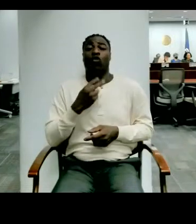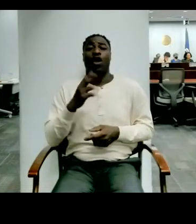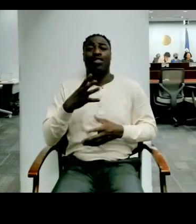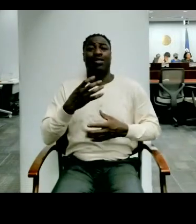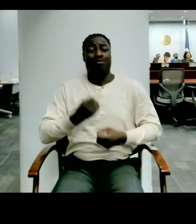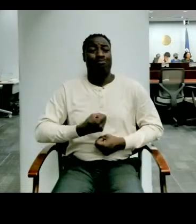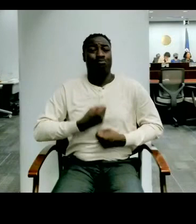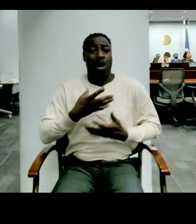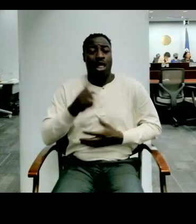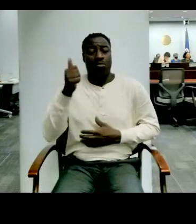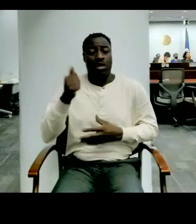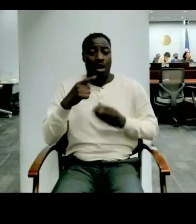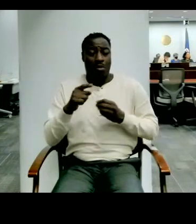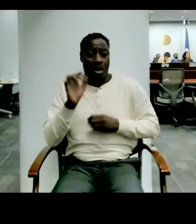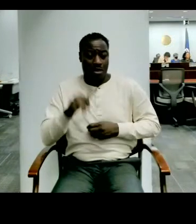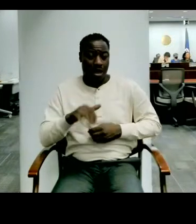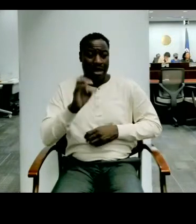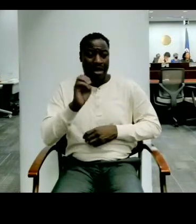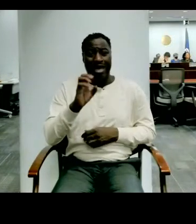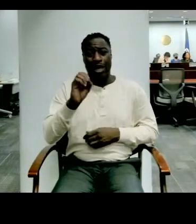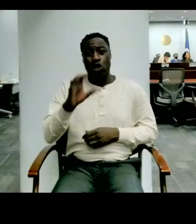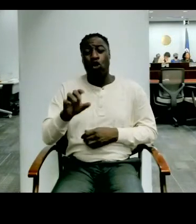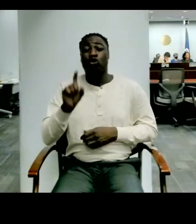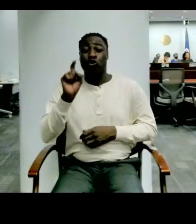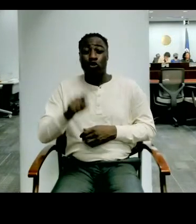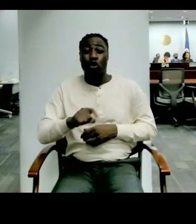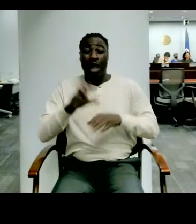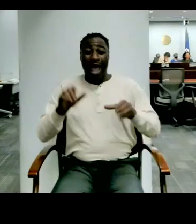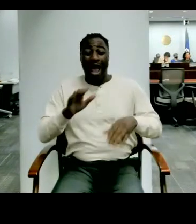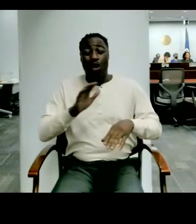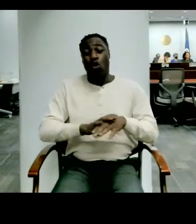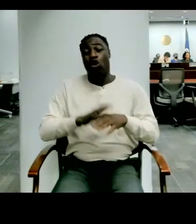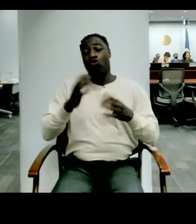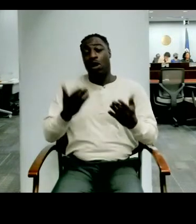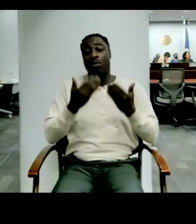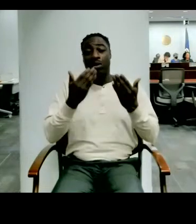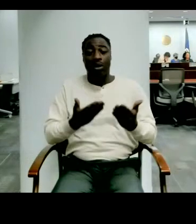The EEOC may Act on these recommendations of the NAS and improve its measurement instrument